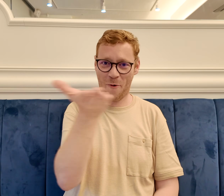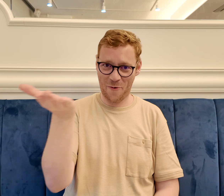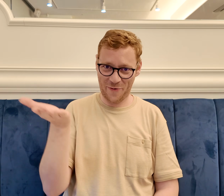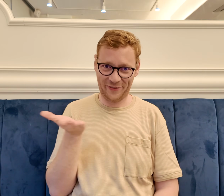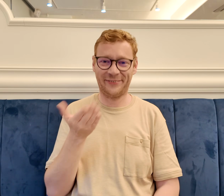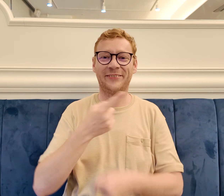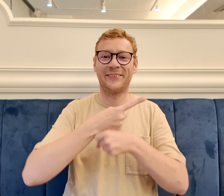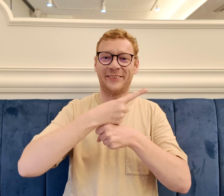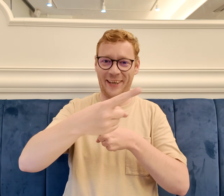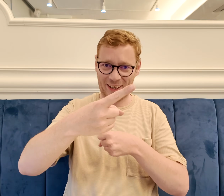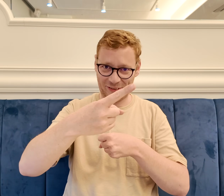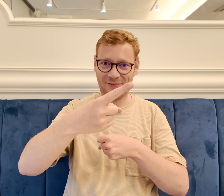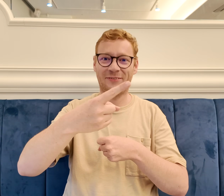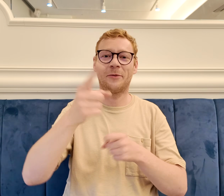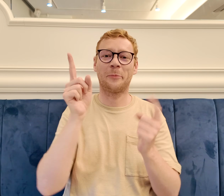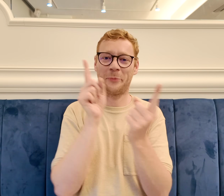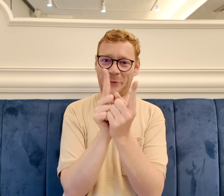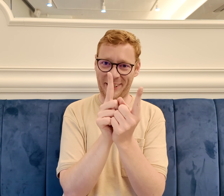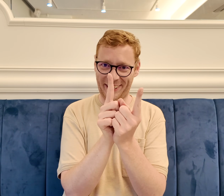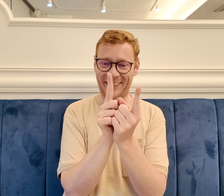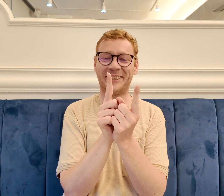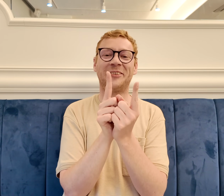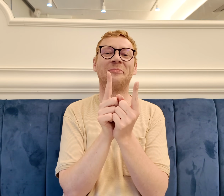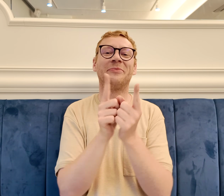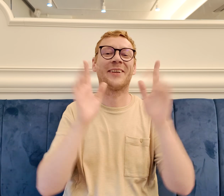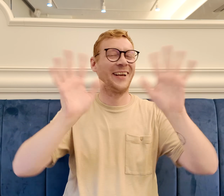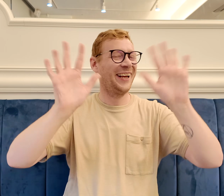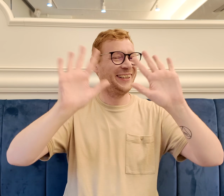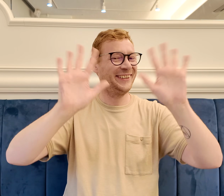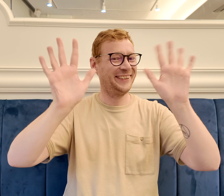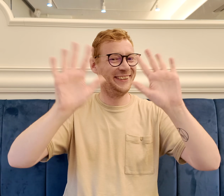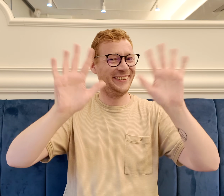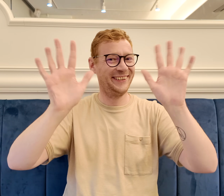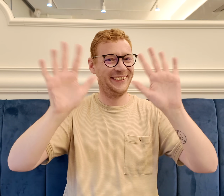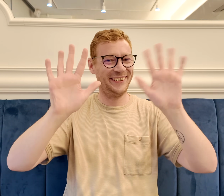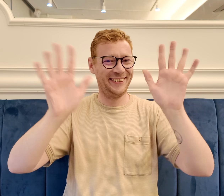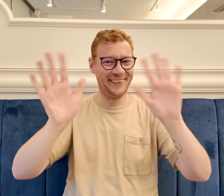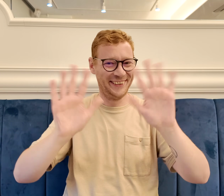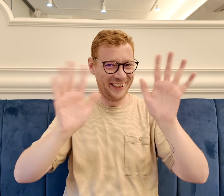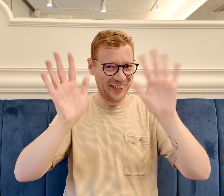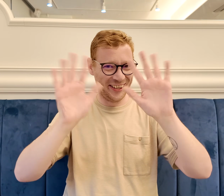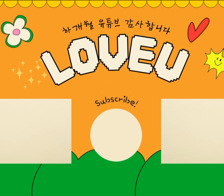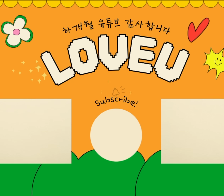Everyone! See you next year. Bye!